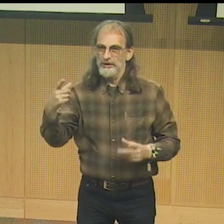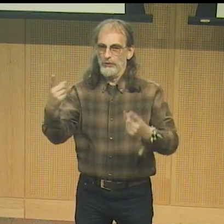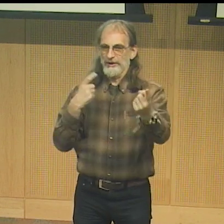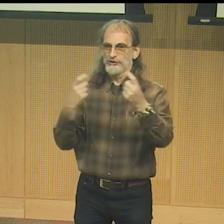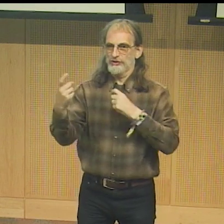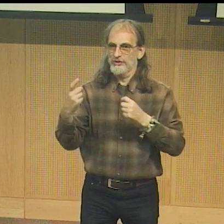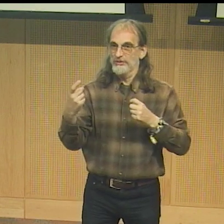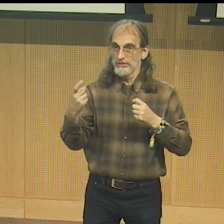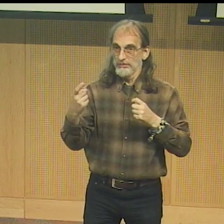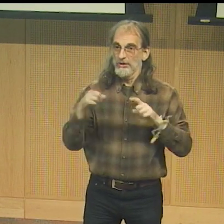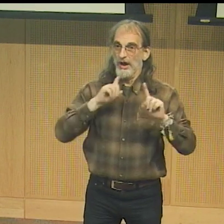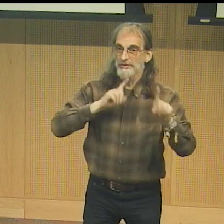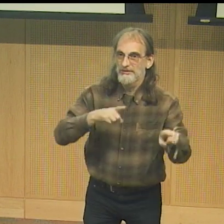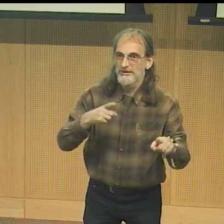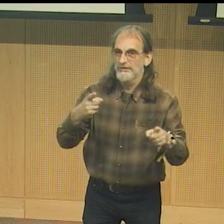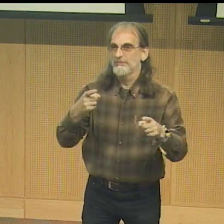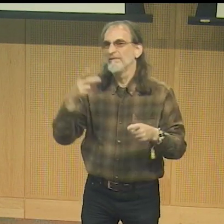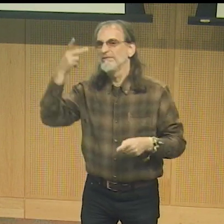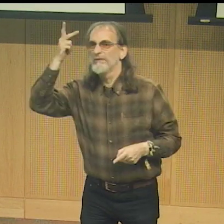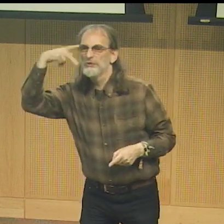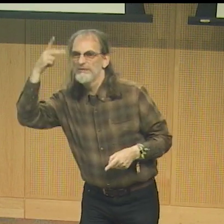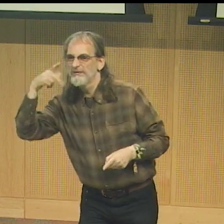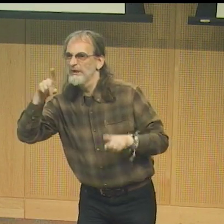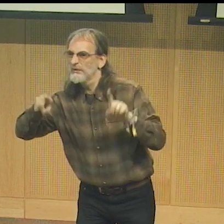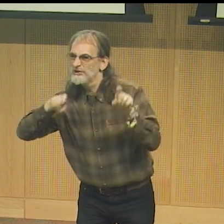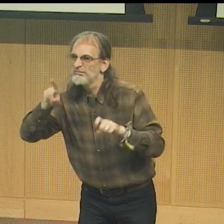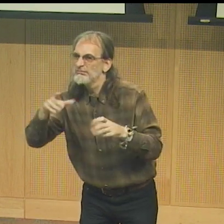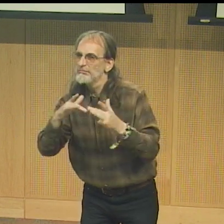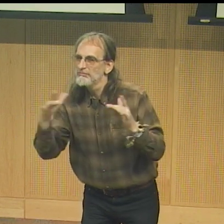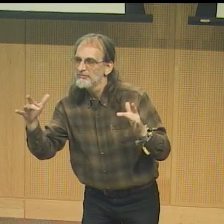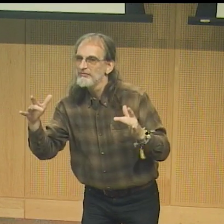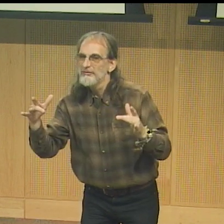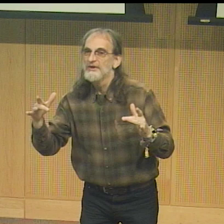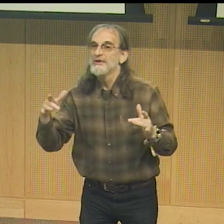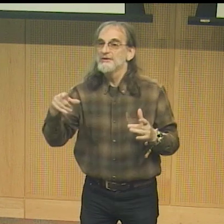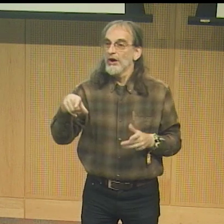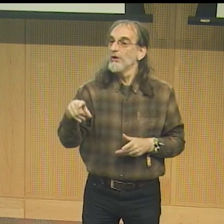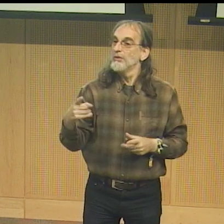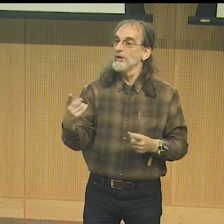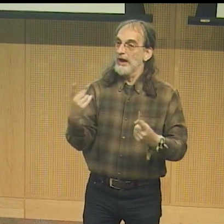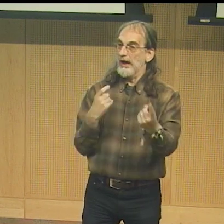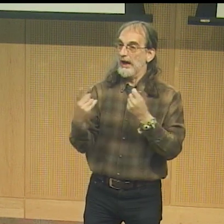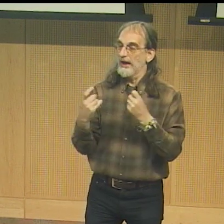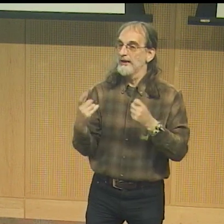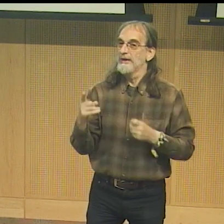hearing audiences and Deaf audiences, and they would have dialogues and have question periods.